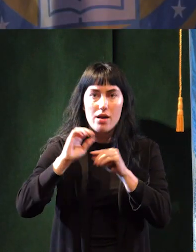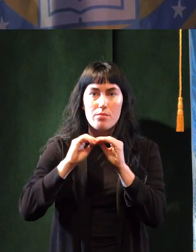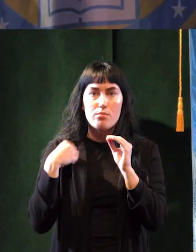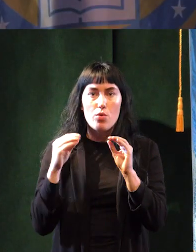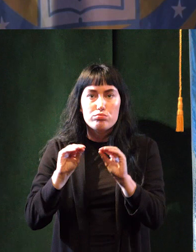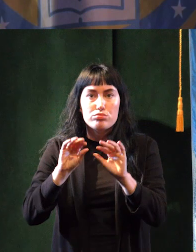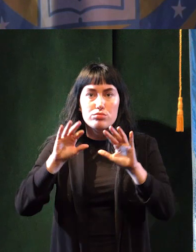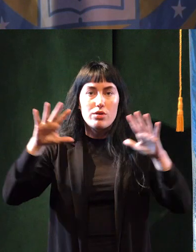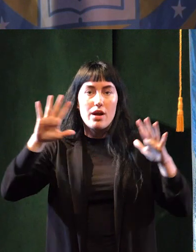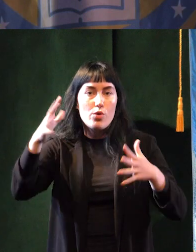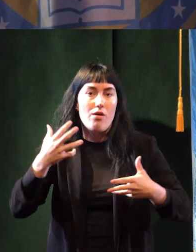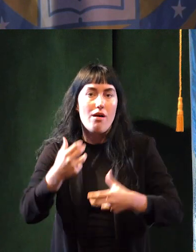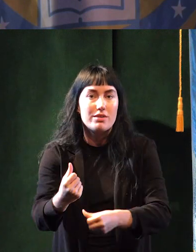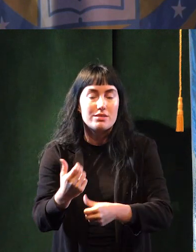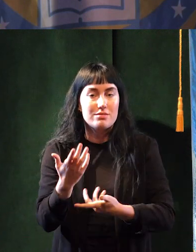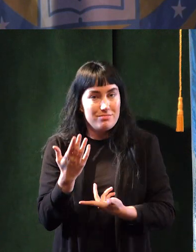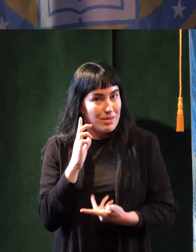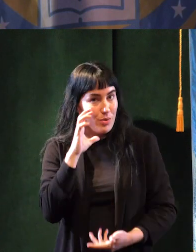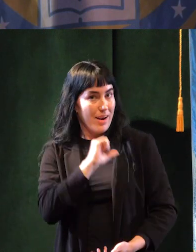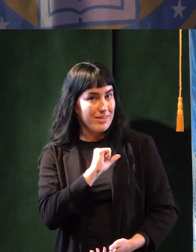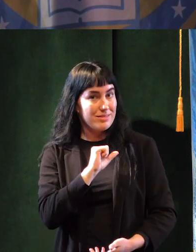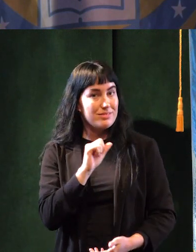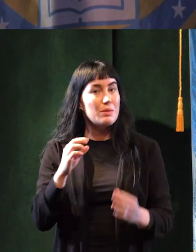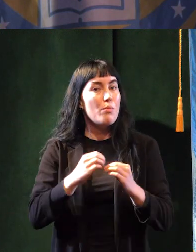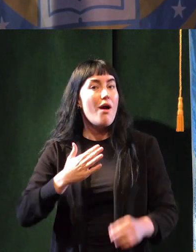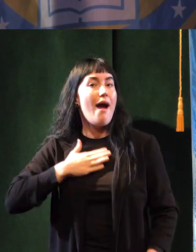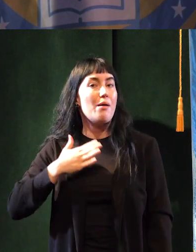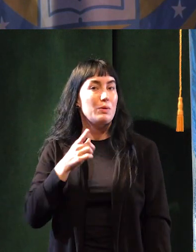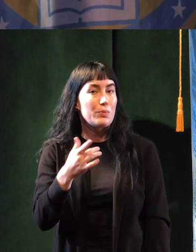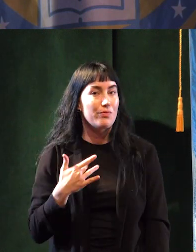practice them the brighter your confidence became and I would guess the